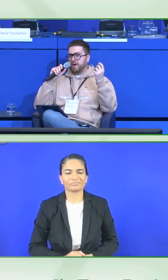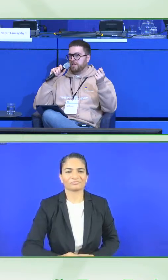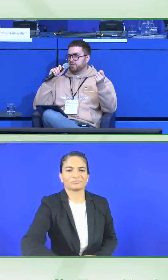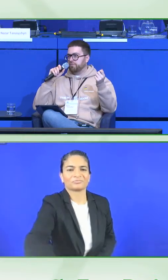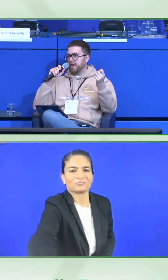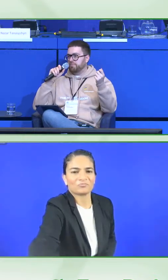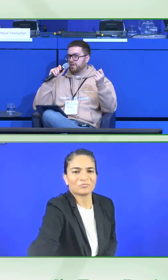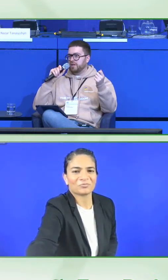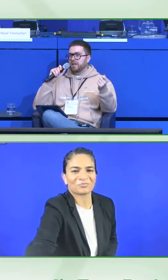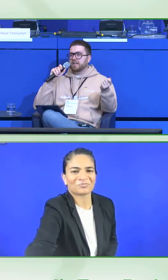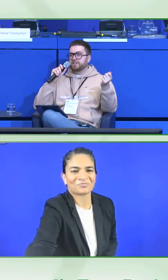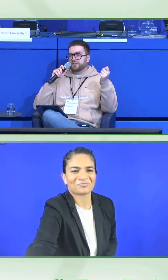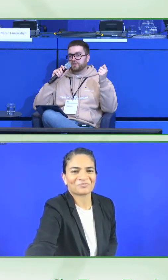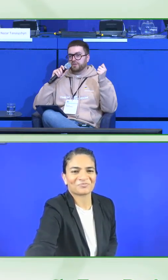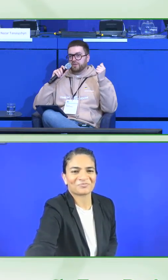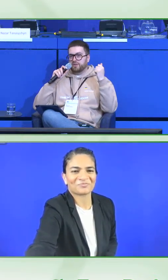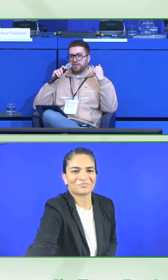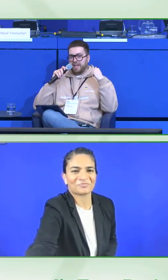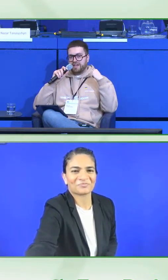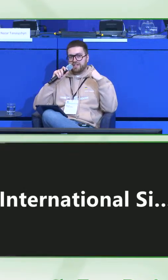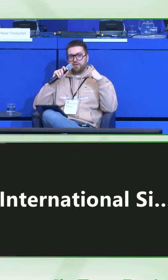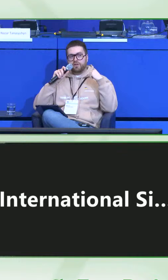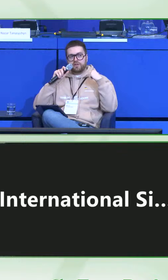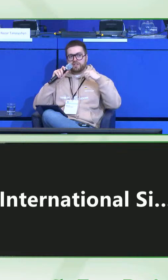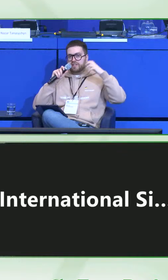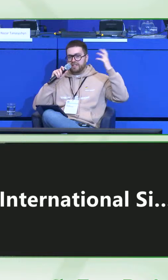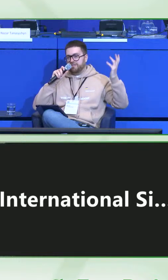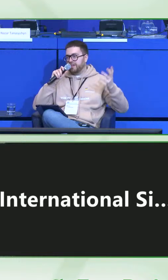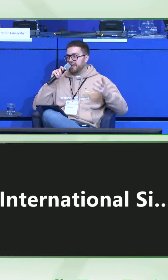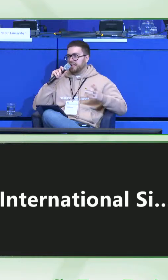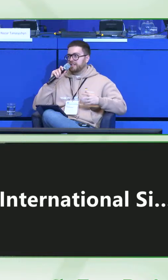Include benefits for children with disabilities, and the system for children with severe diseases.